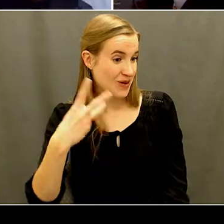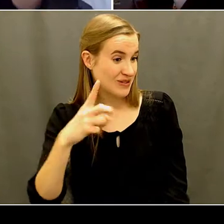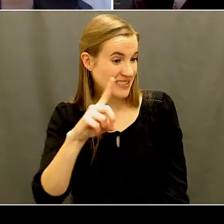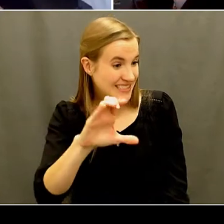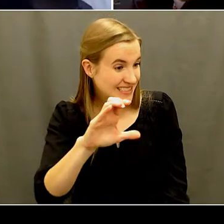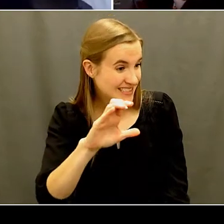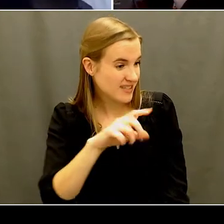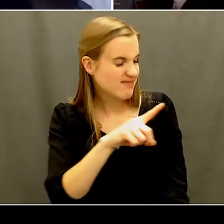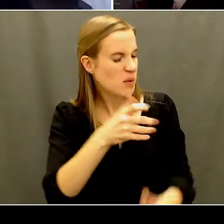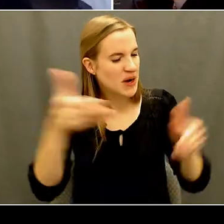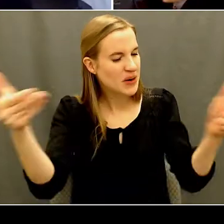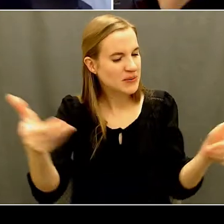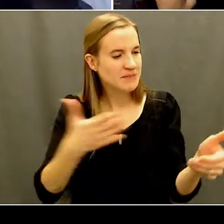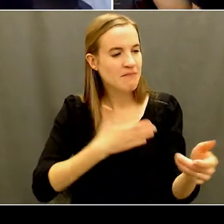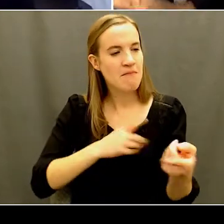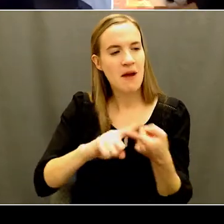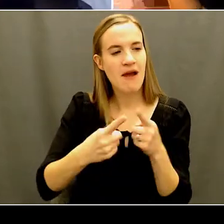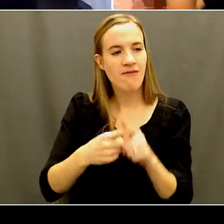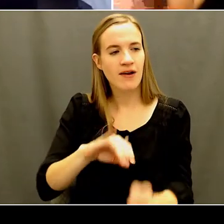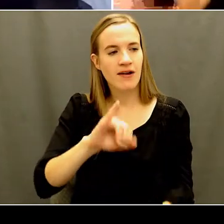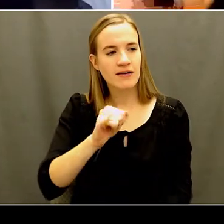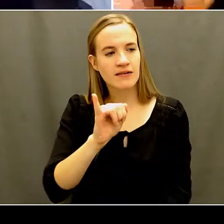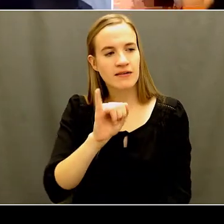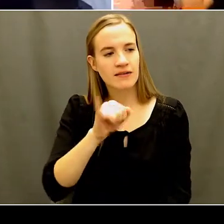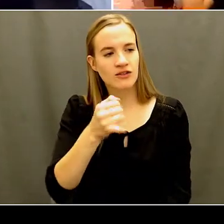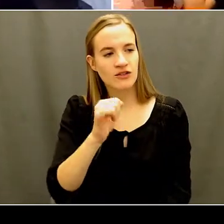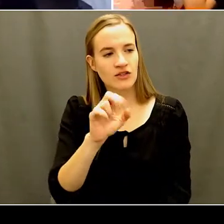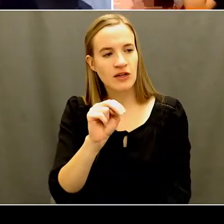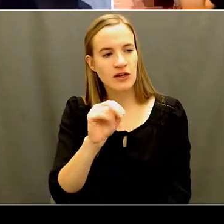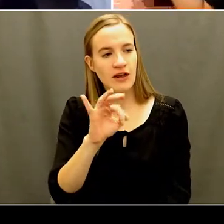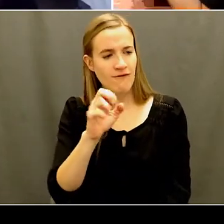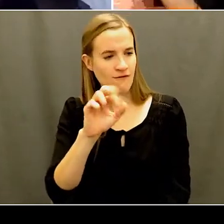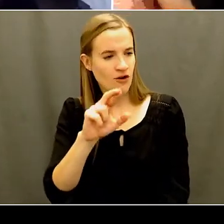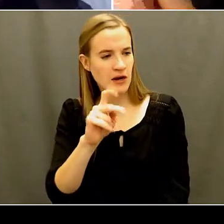Fanisee: Yeah a dream, another day. I'll dream it tonight if you want but, yeah.